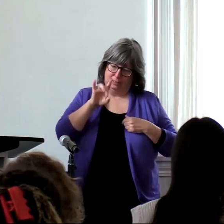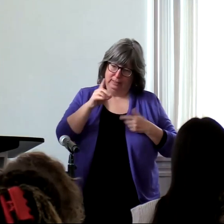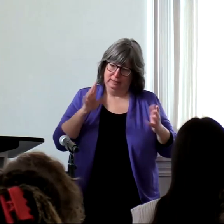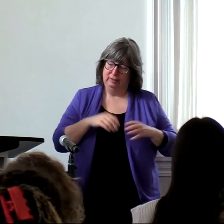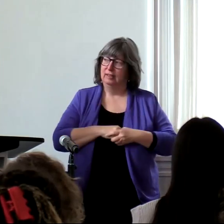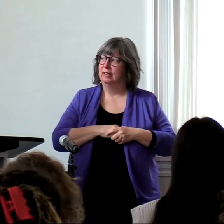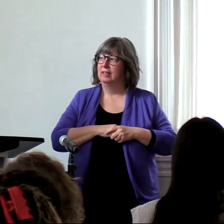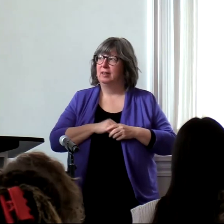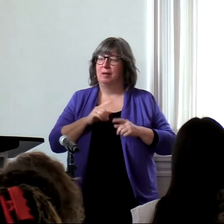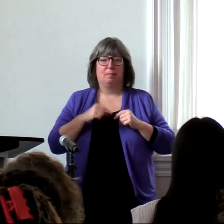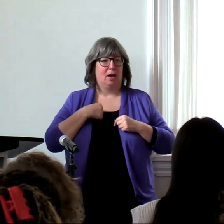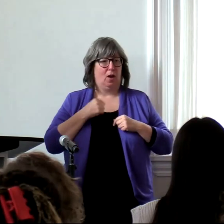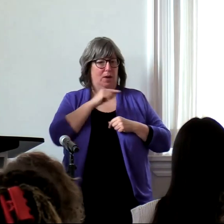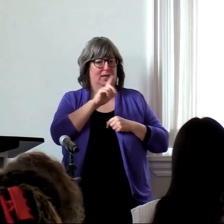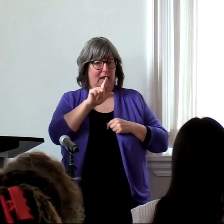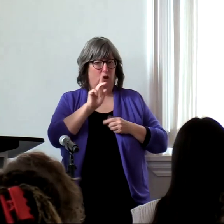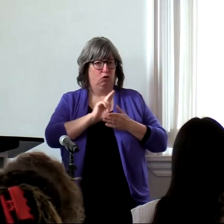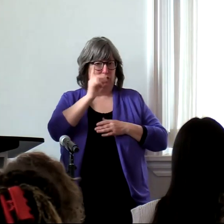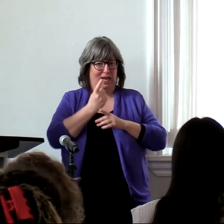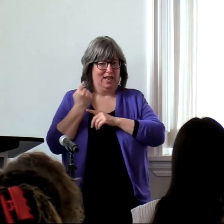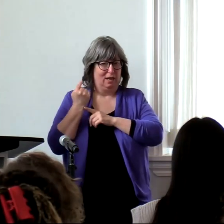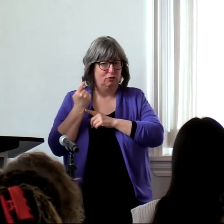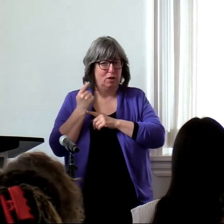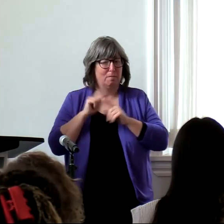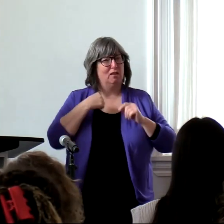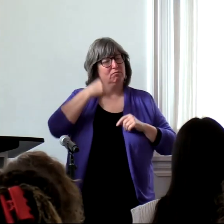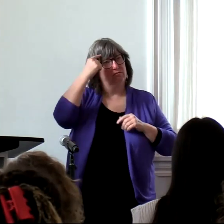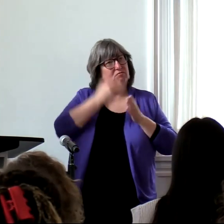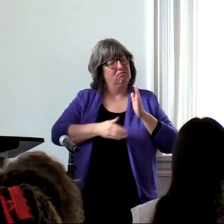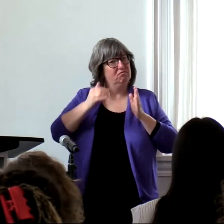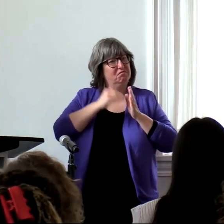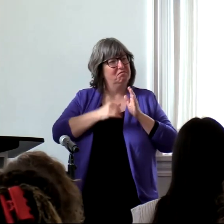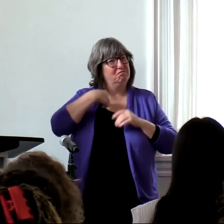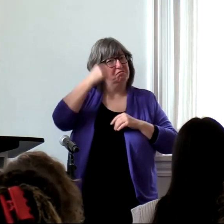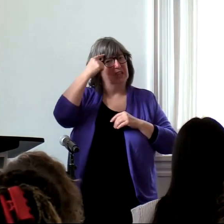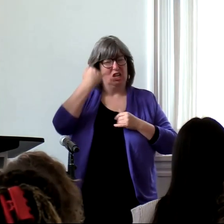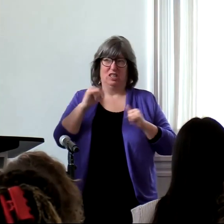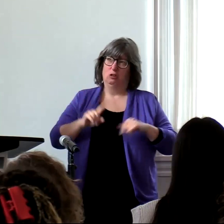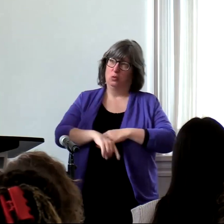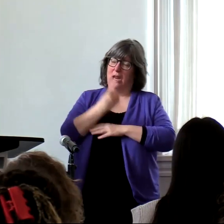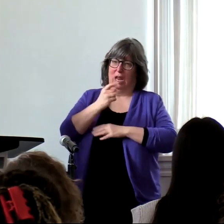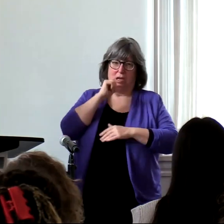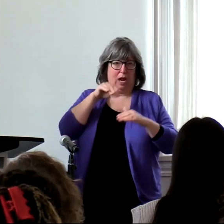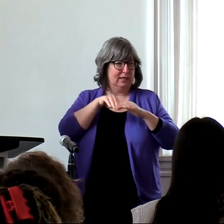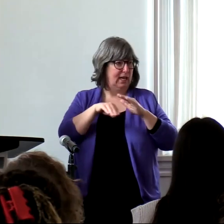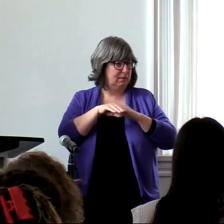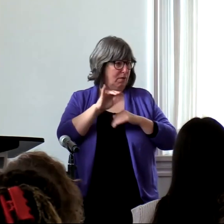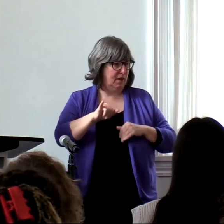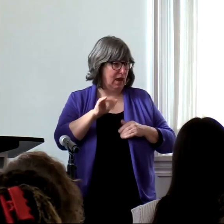While I attended this university last year, there was this recurring thought of how, even in this day and age how inaccessible the campus really is